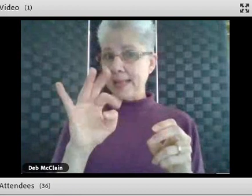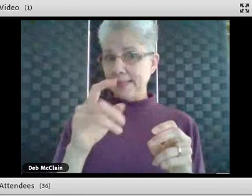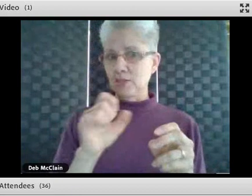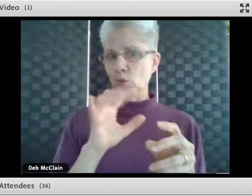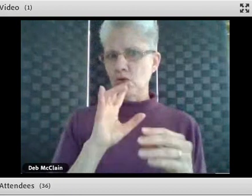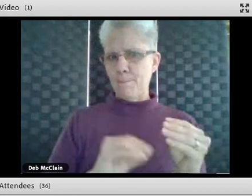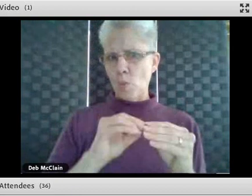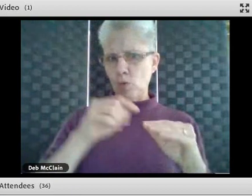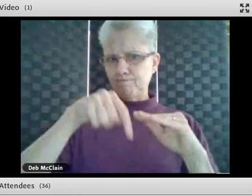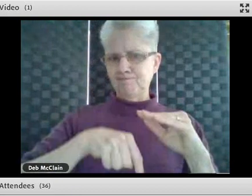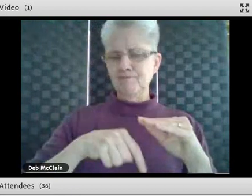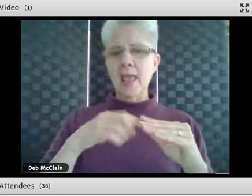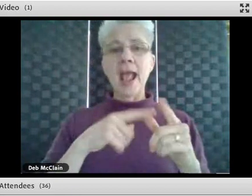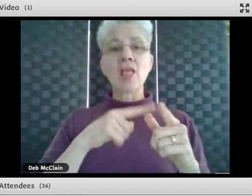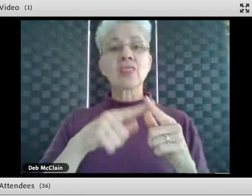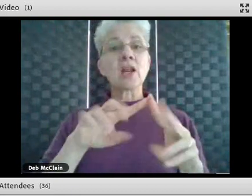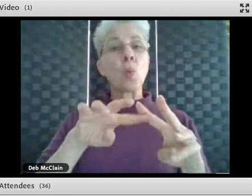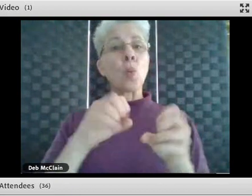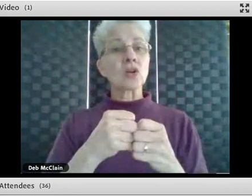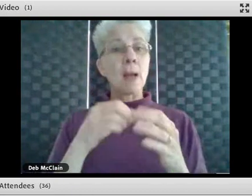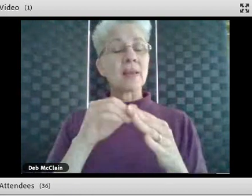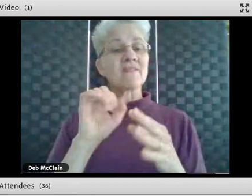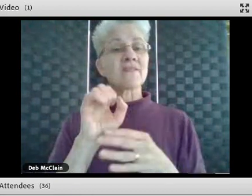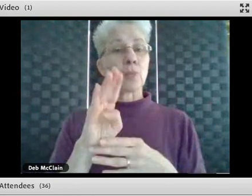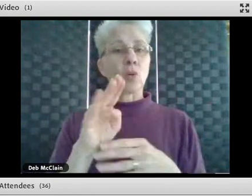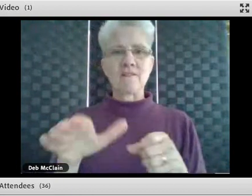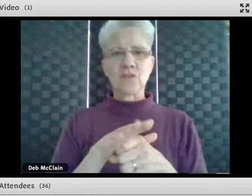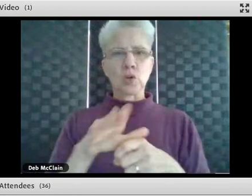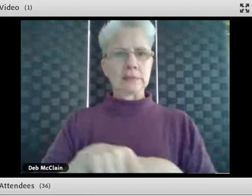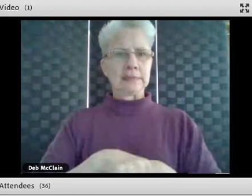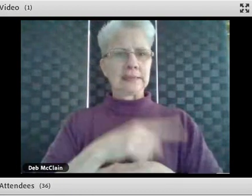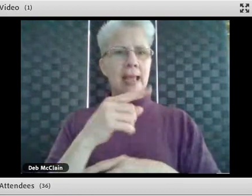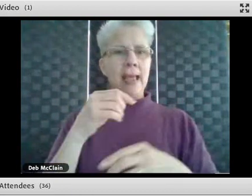and then a workshop in February, a full-day, in-person workshop,